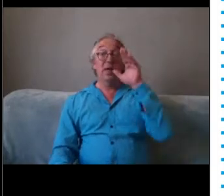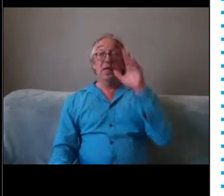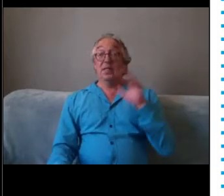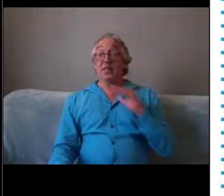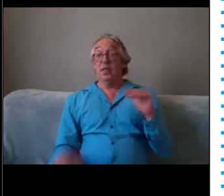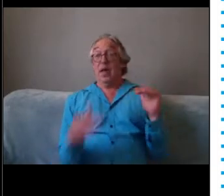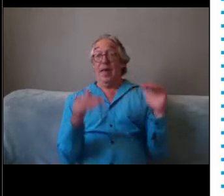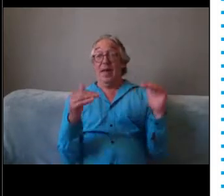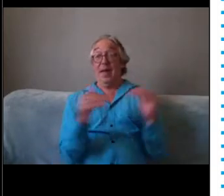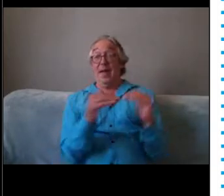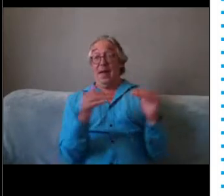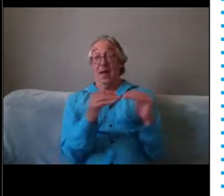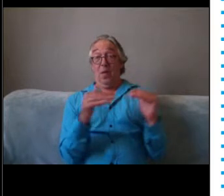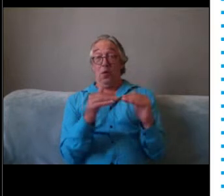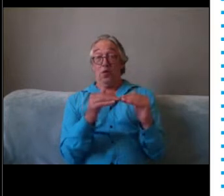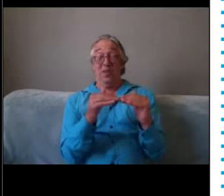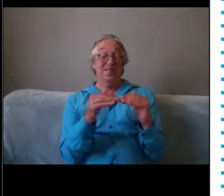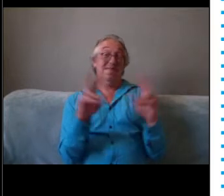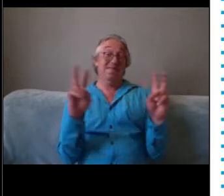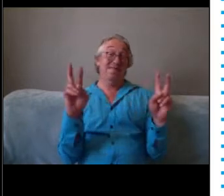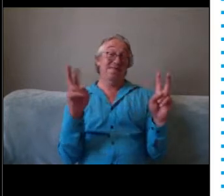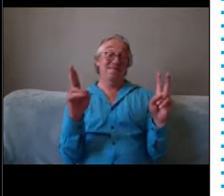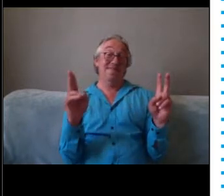This is clearly discrimination.